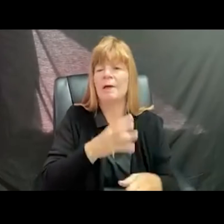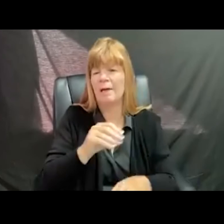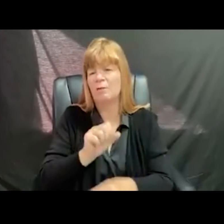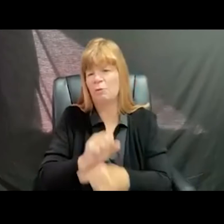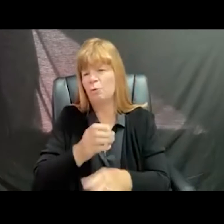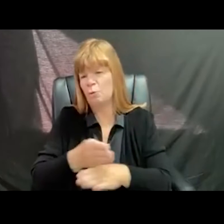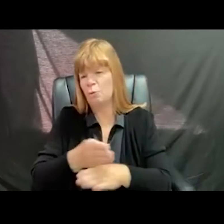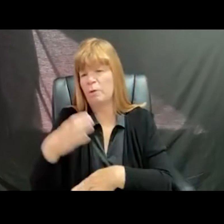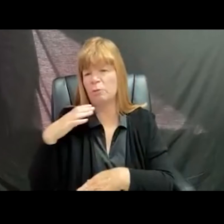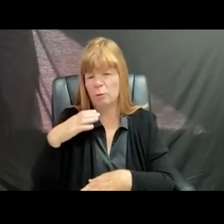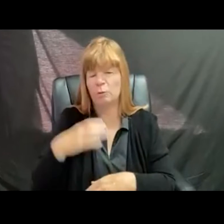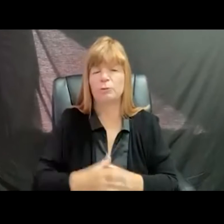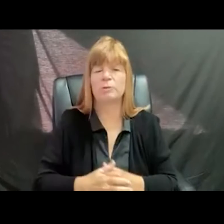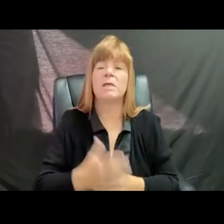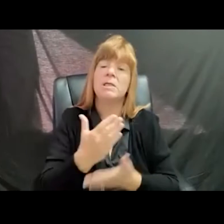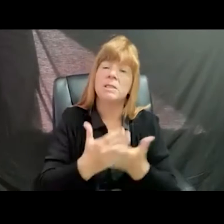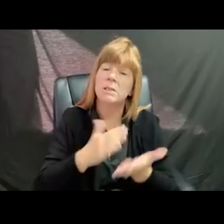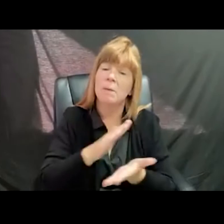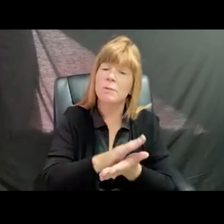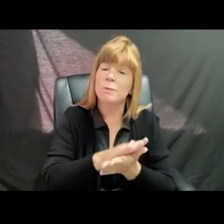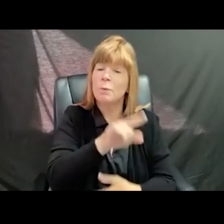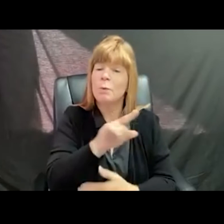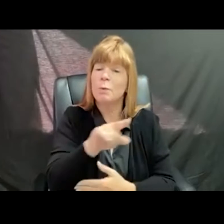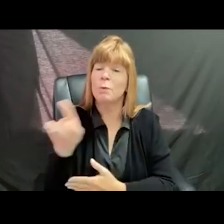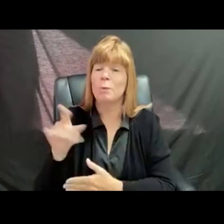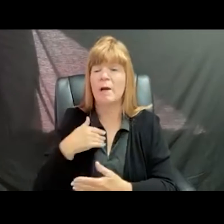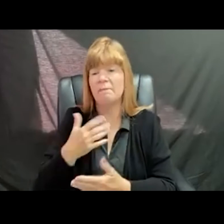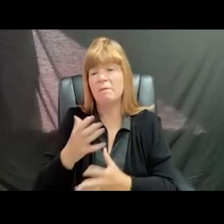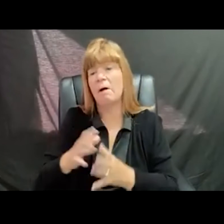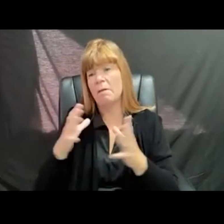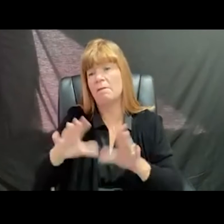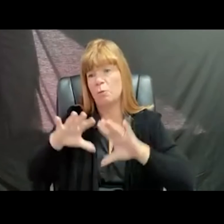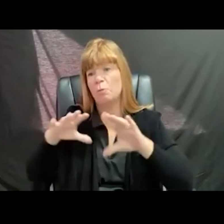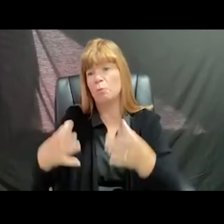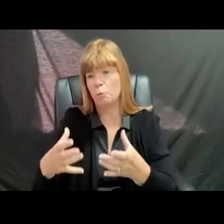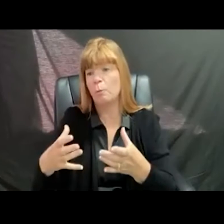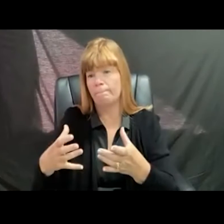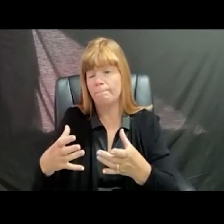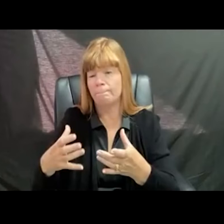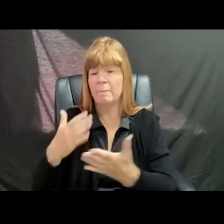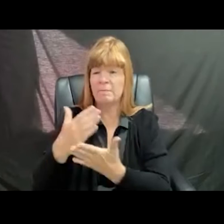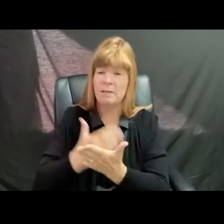say at some schools though we do have a lot of group lessons where it may be a small group of